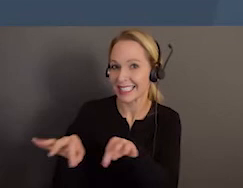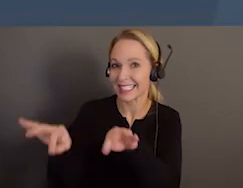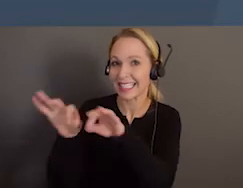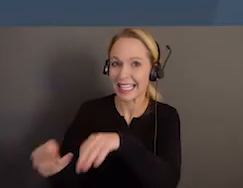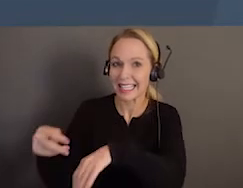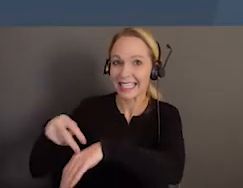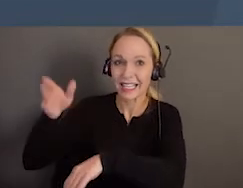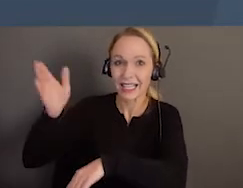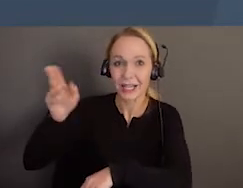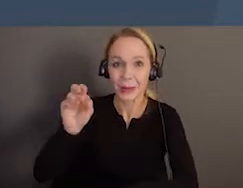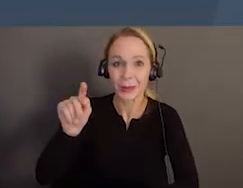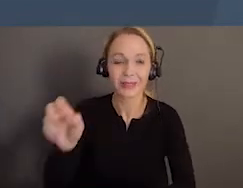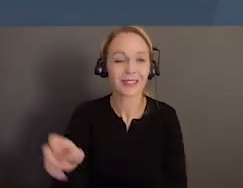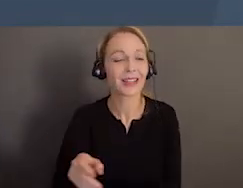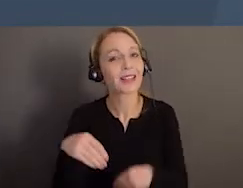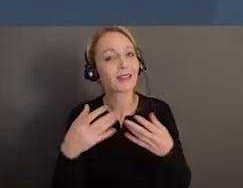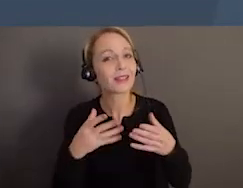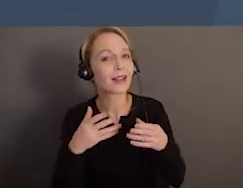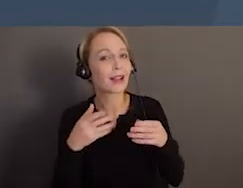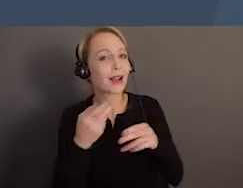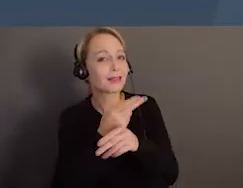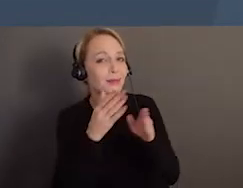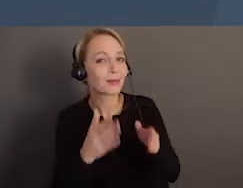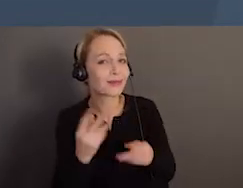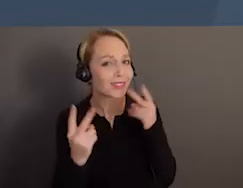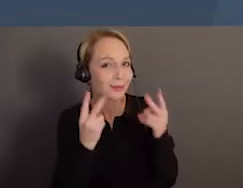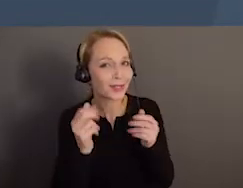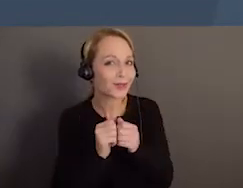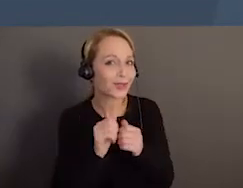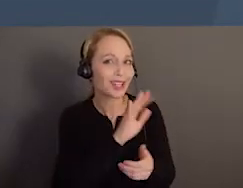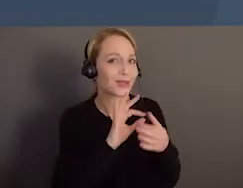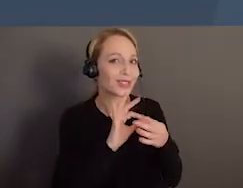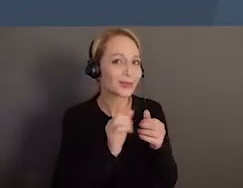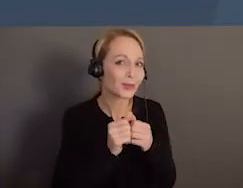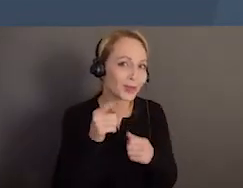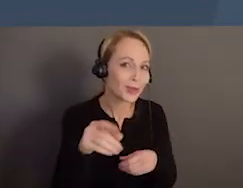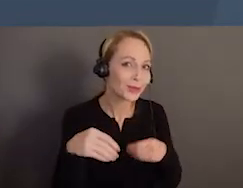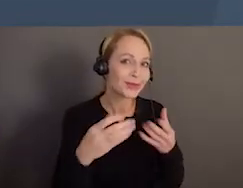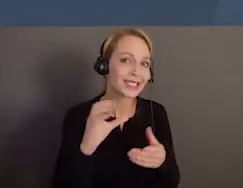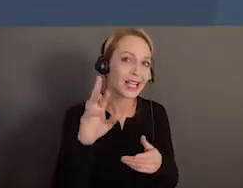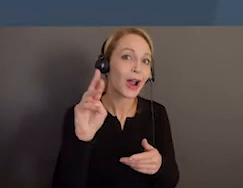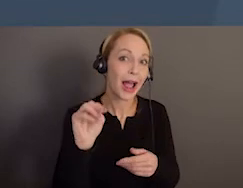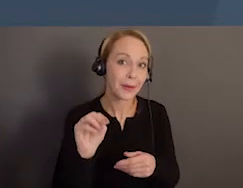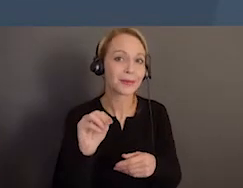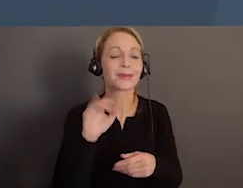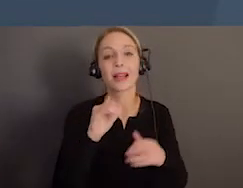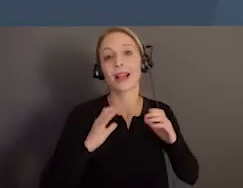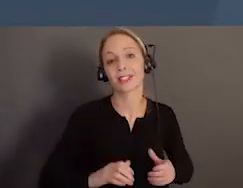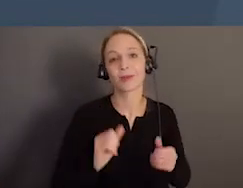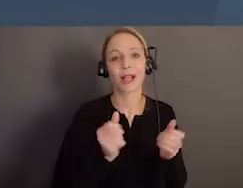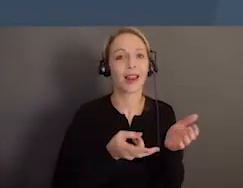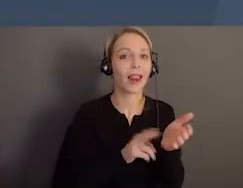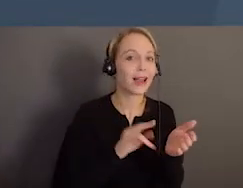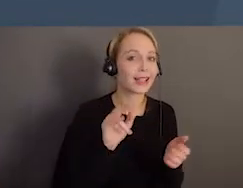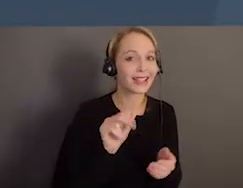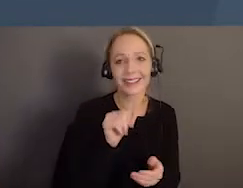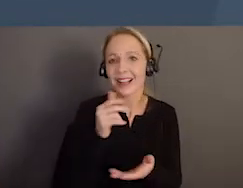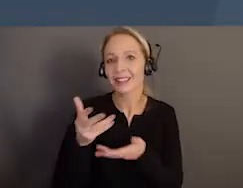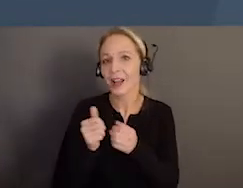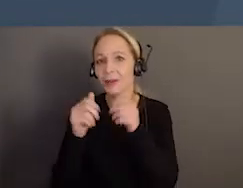WITH YOU PROVIDING THAT CRM THAT CUSTOMERS CAN LOG INTO, NOT TALK TO A PERSON AND HAVE REAL-TIME VIEW OF